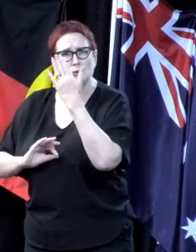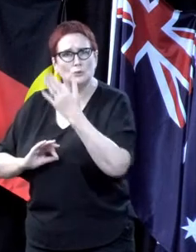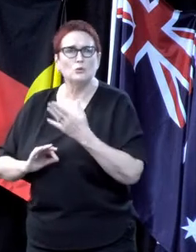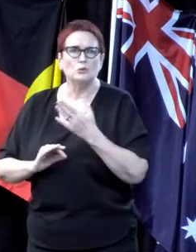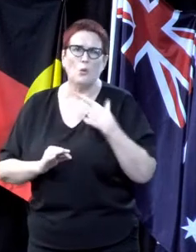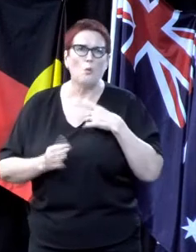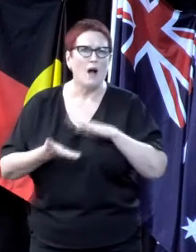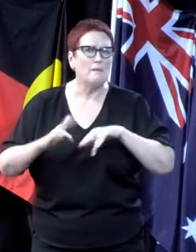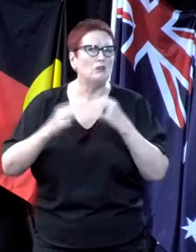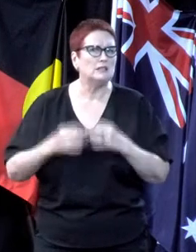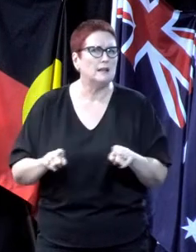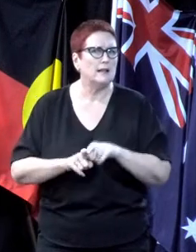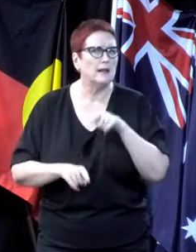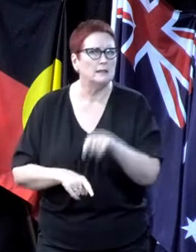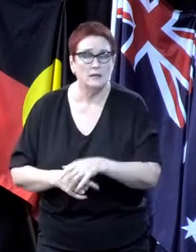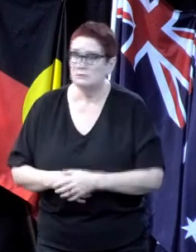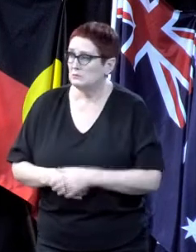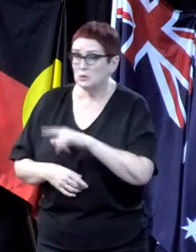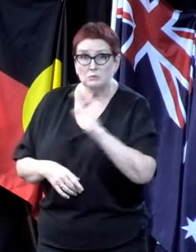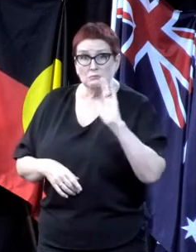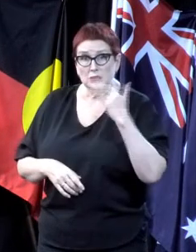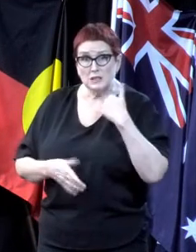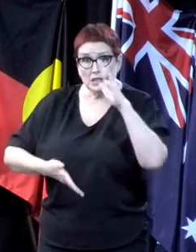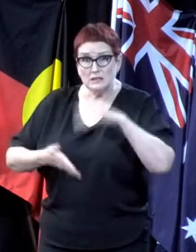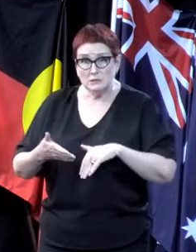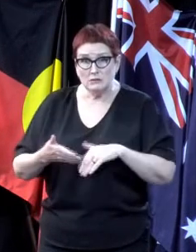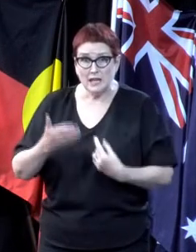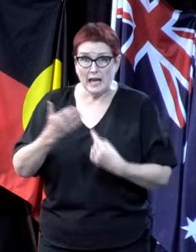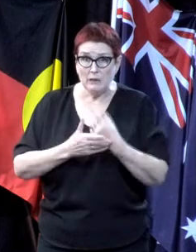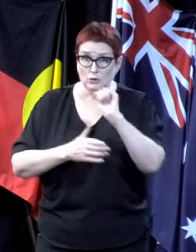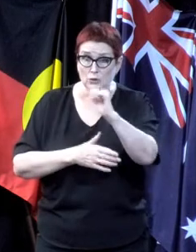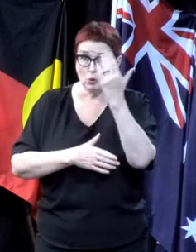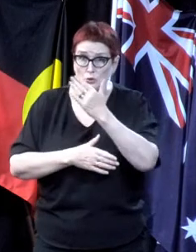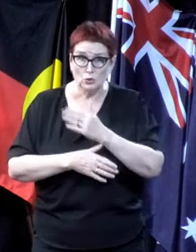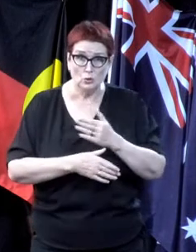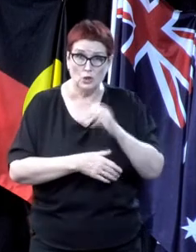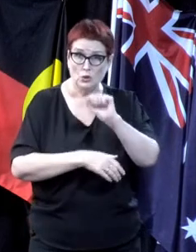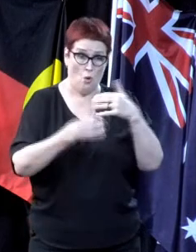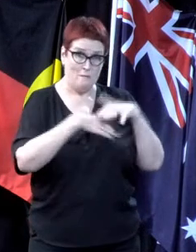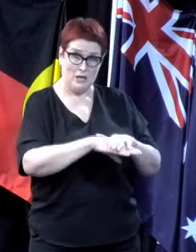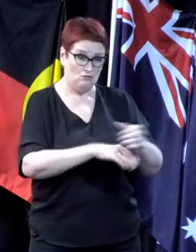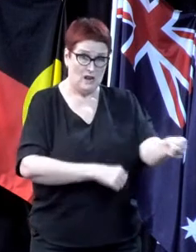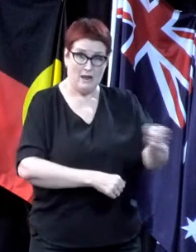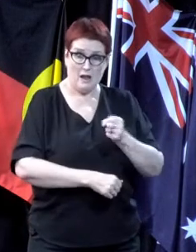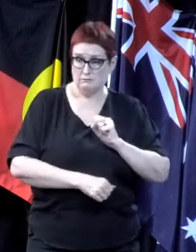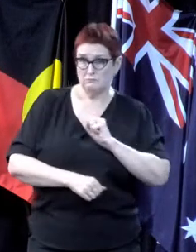Have you had any experience of parents withdrawing children from the mainstream schools with which you are associated?